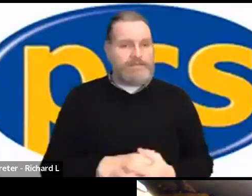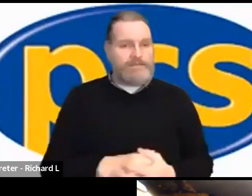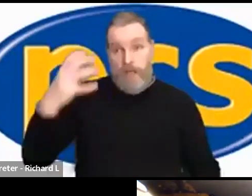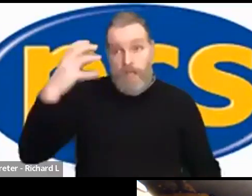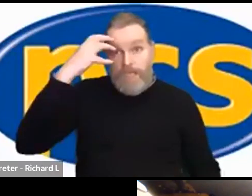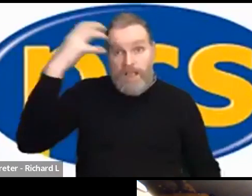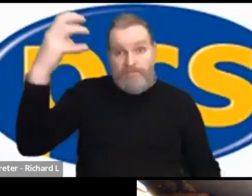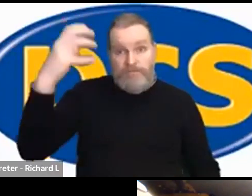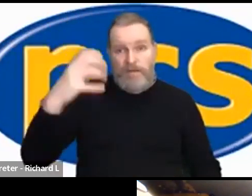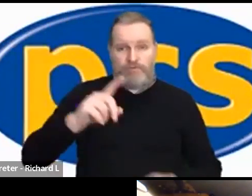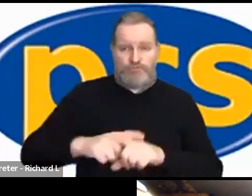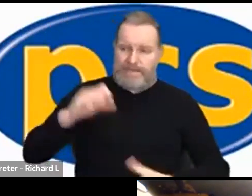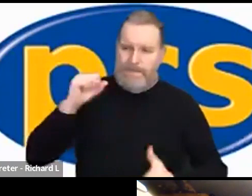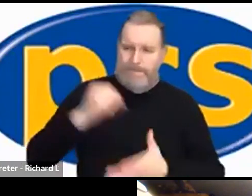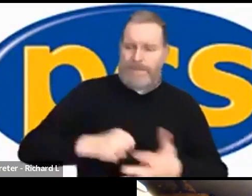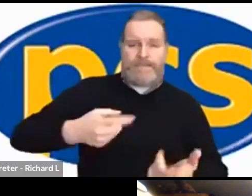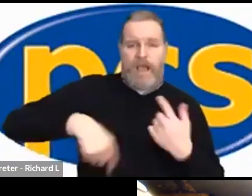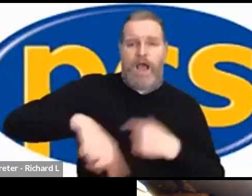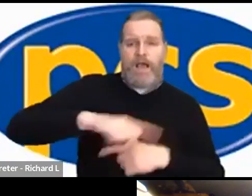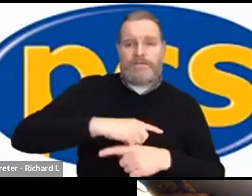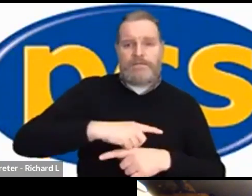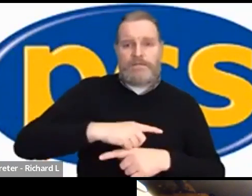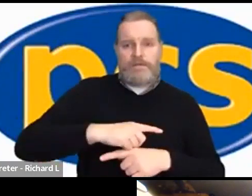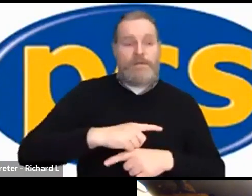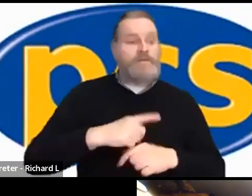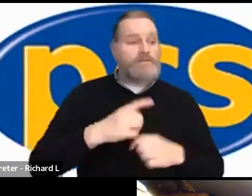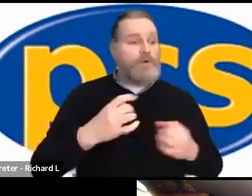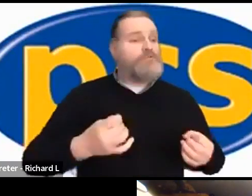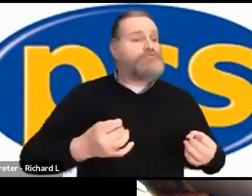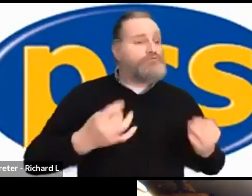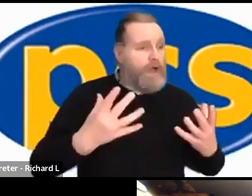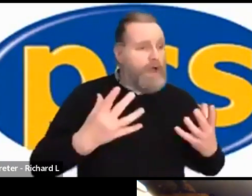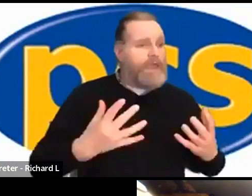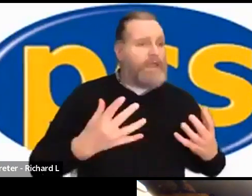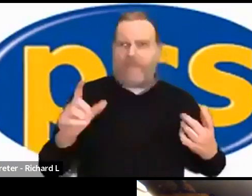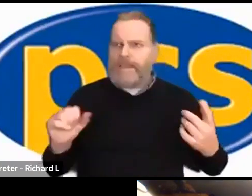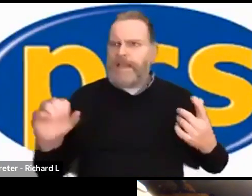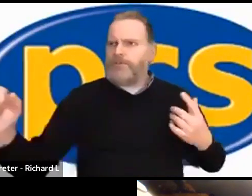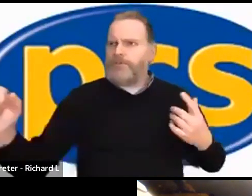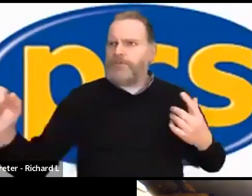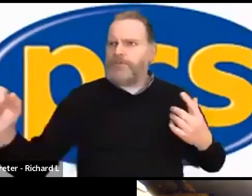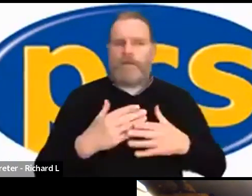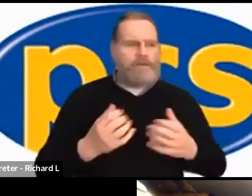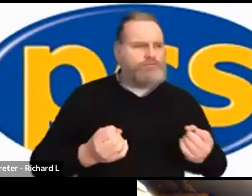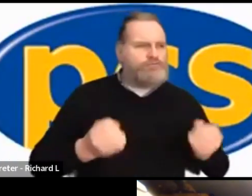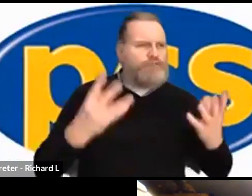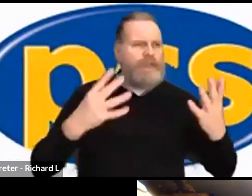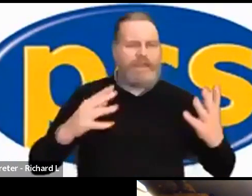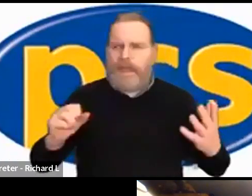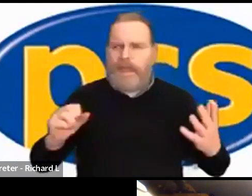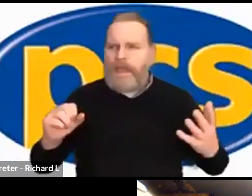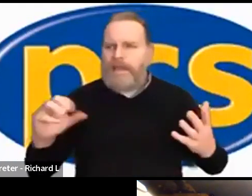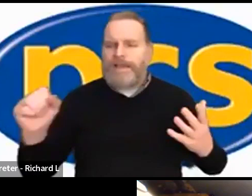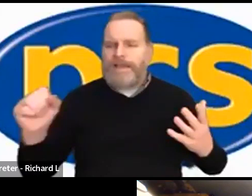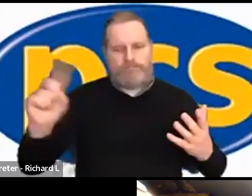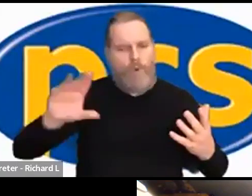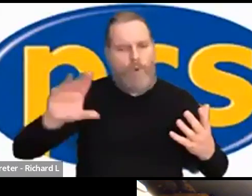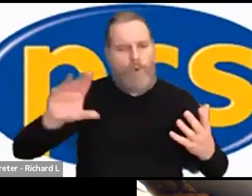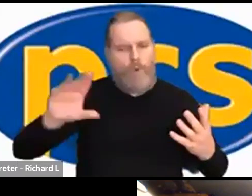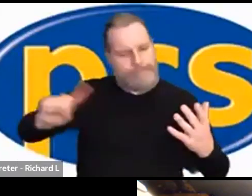Government is going to try is going to try and write this out , then then we will need to build that pressure our pressure up and our pressure up and I for one of the things that may well follow in different employers.